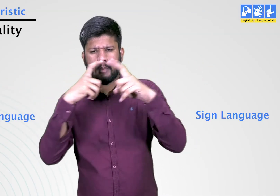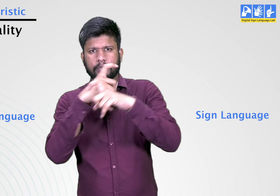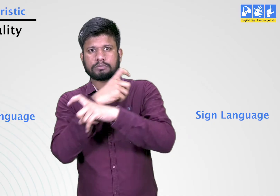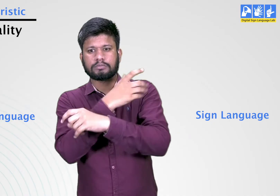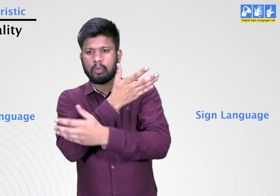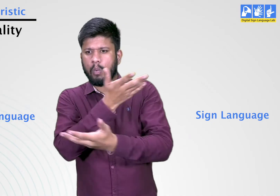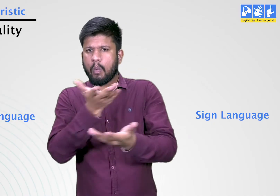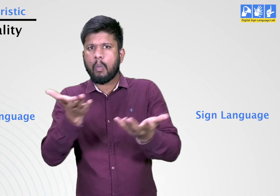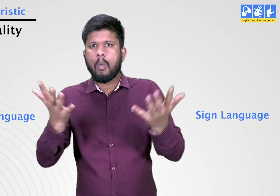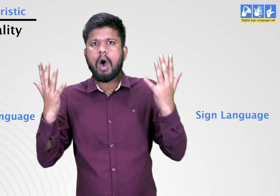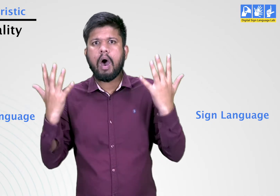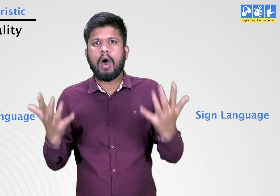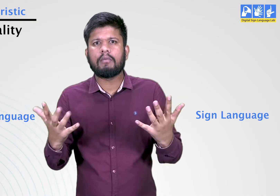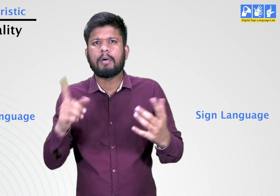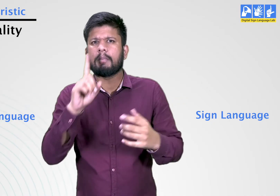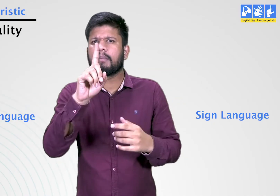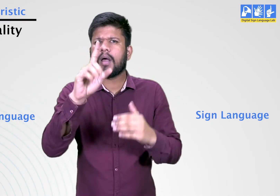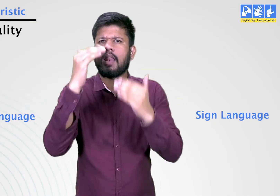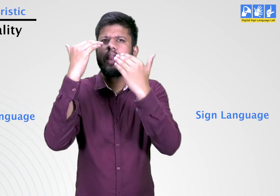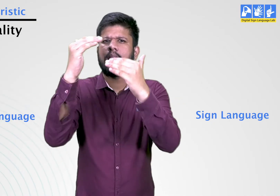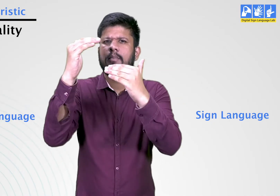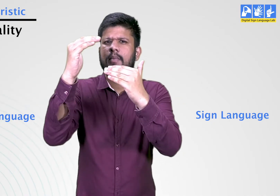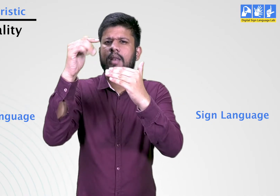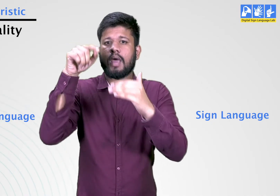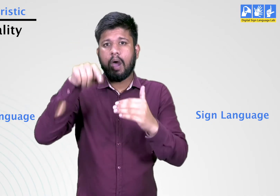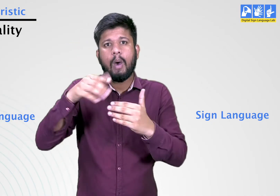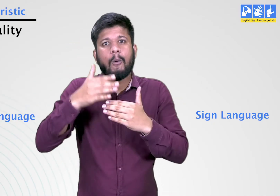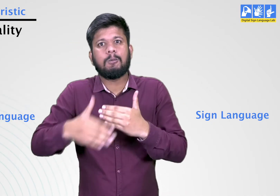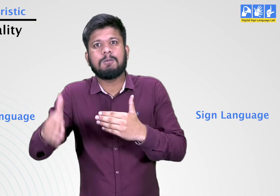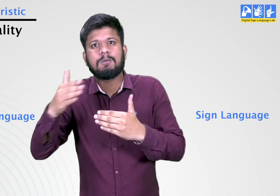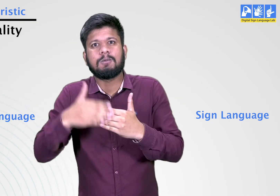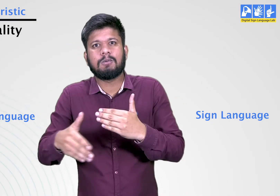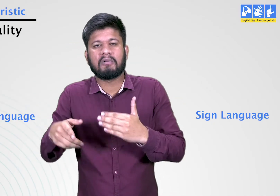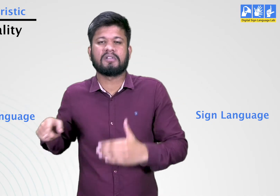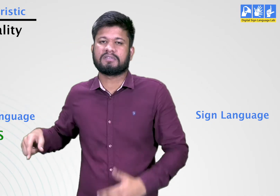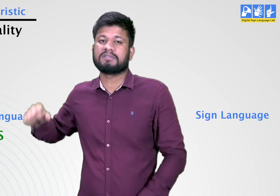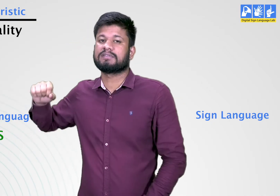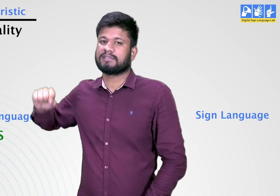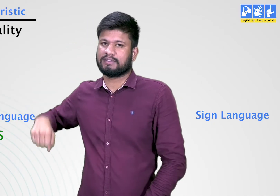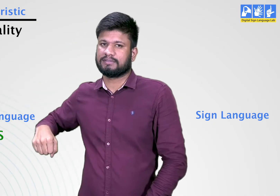So, these words with meanings are limitless.